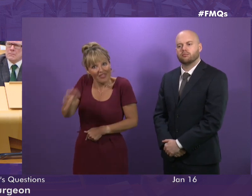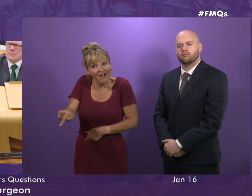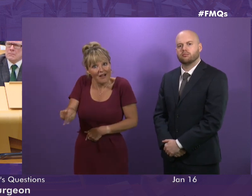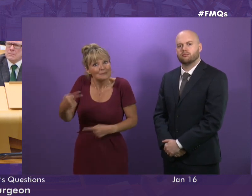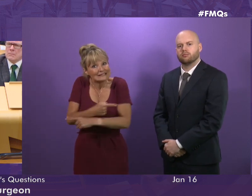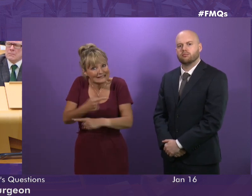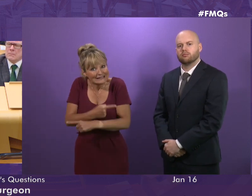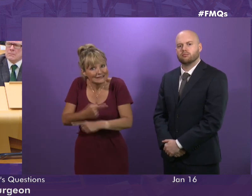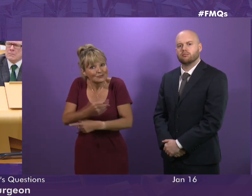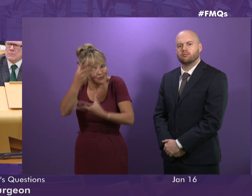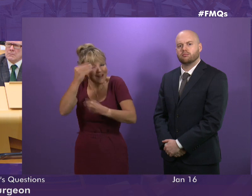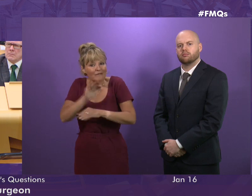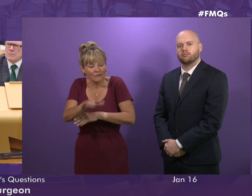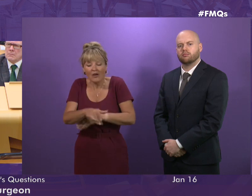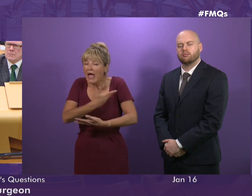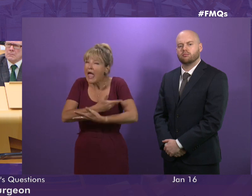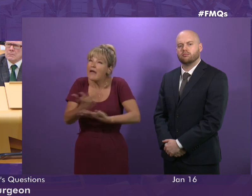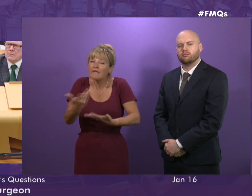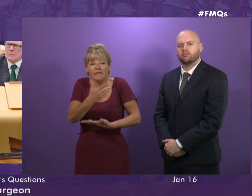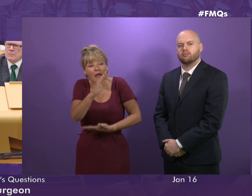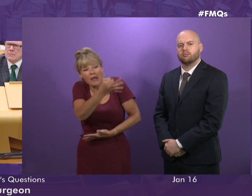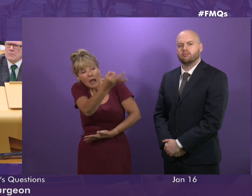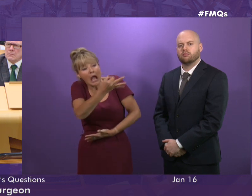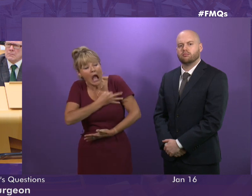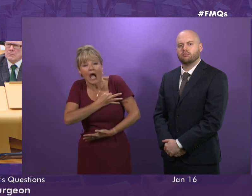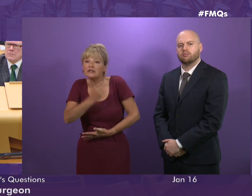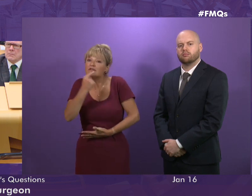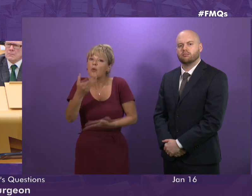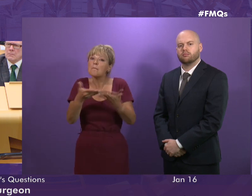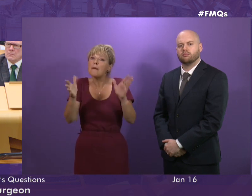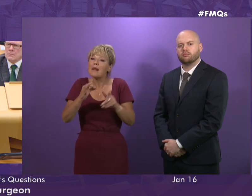is considered very carefully by the Government and the reasons for our decisions are set